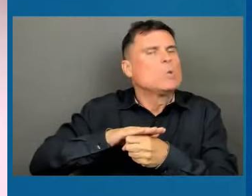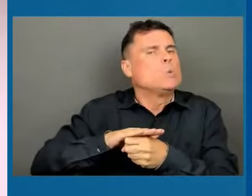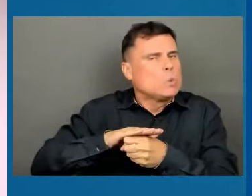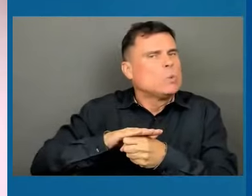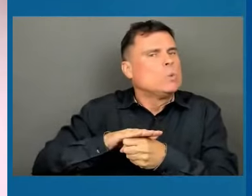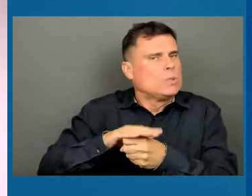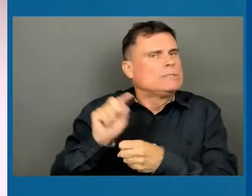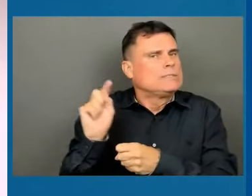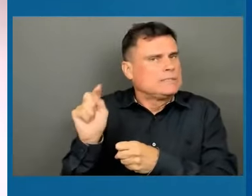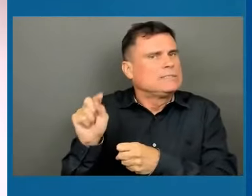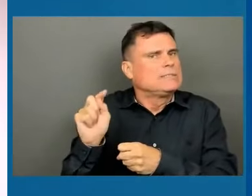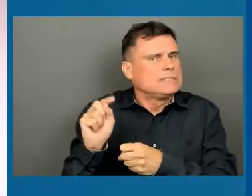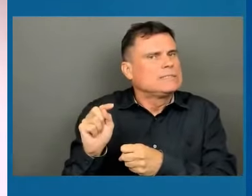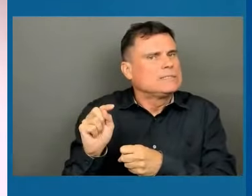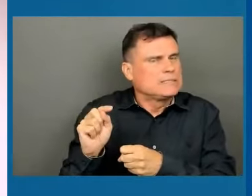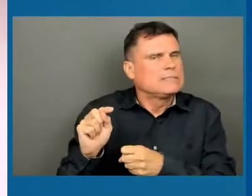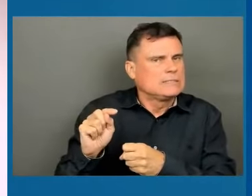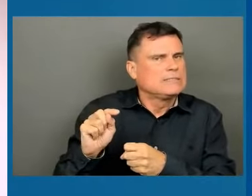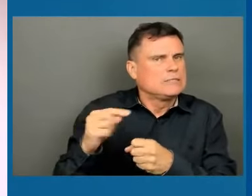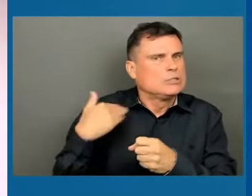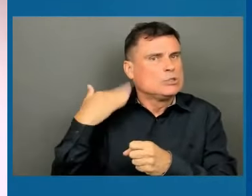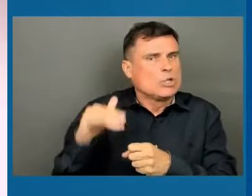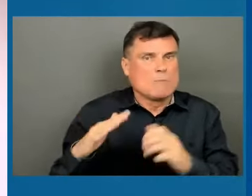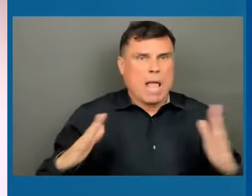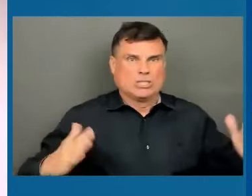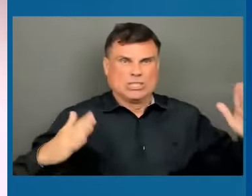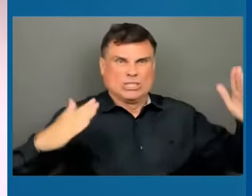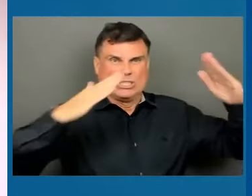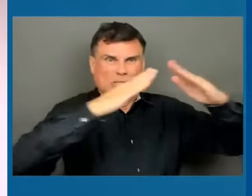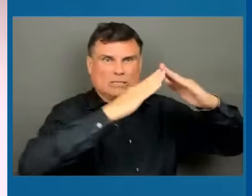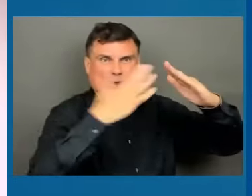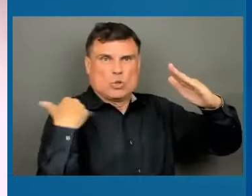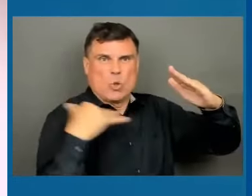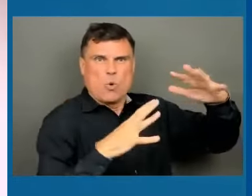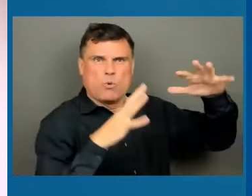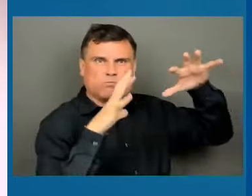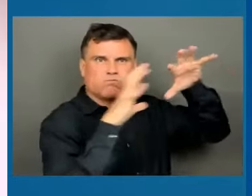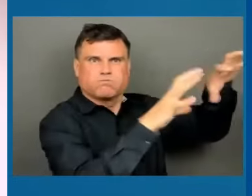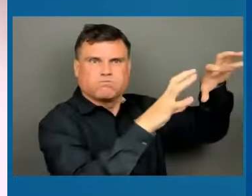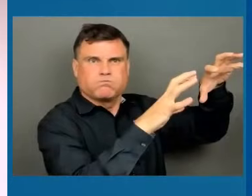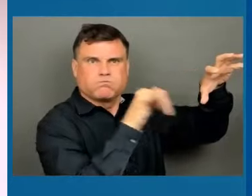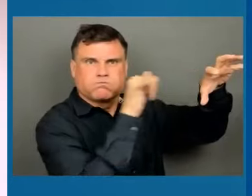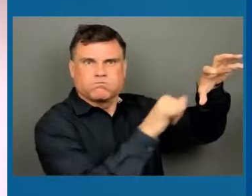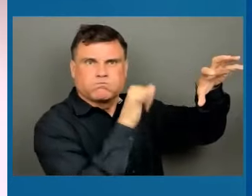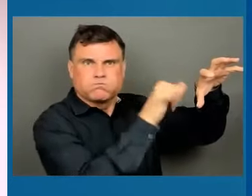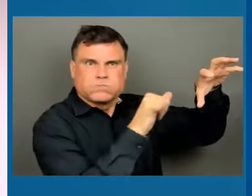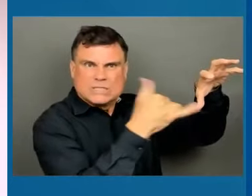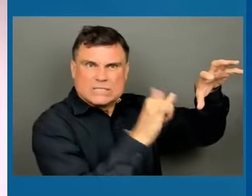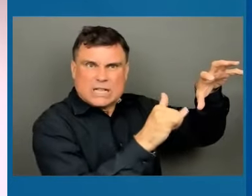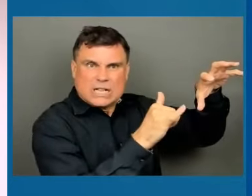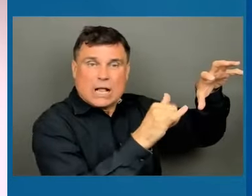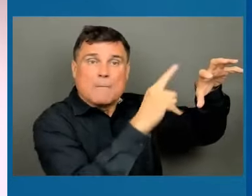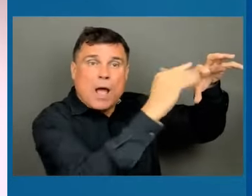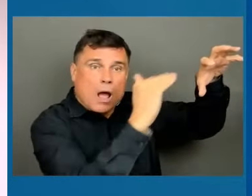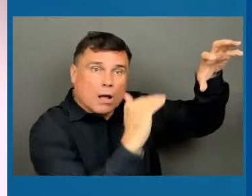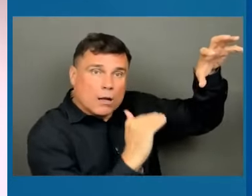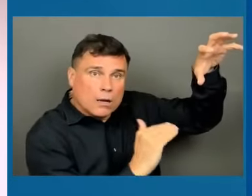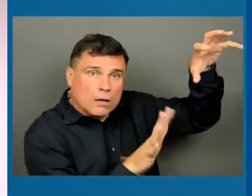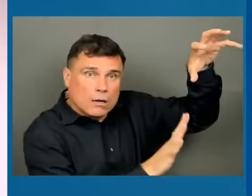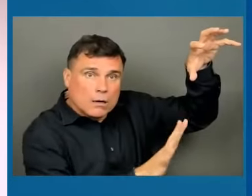mid-level snow is moral gone and the flood risk in those areas have subsided. But yet in the